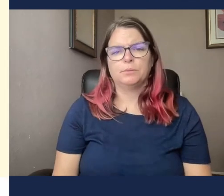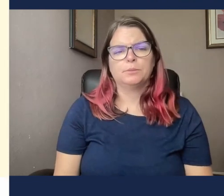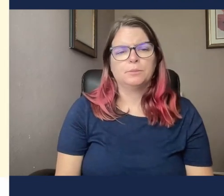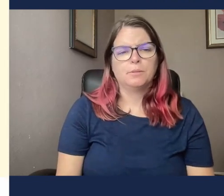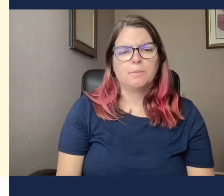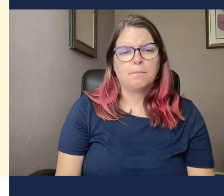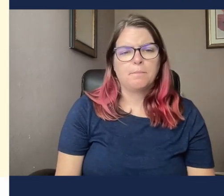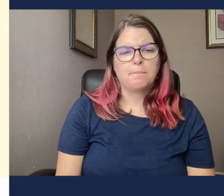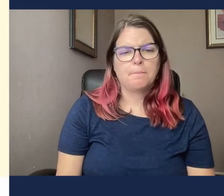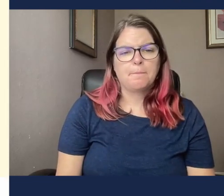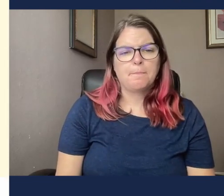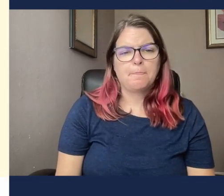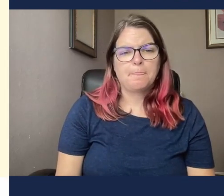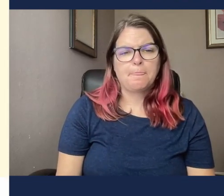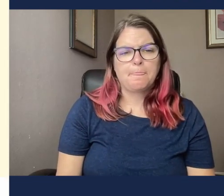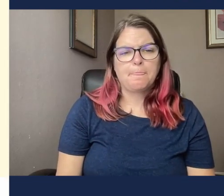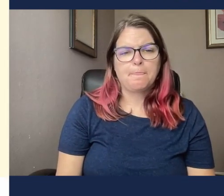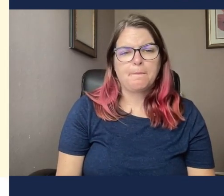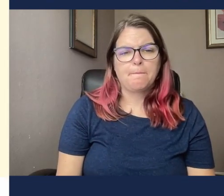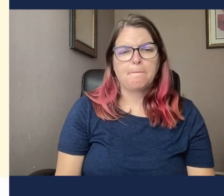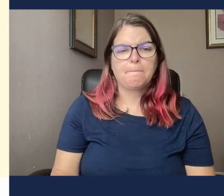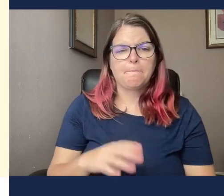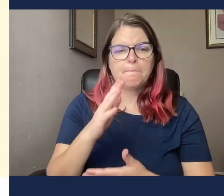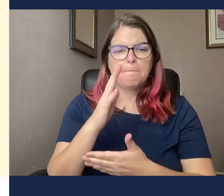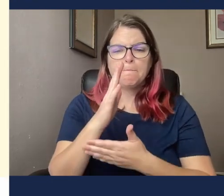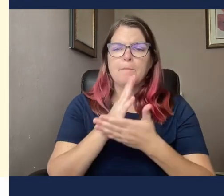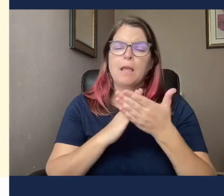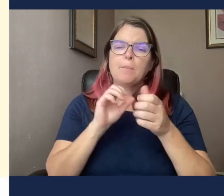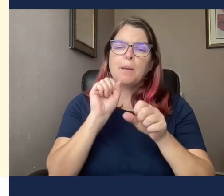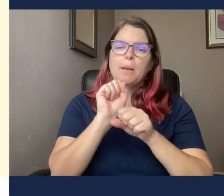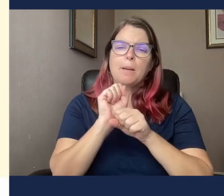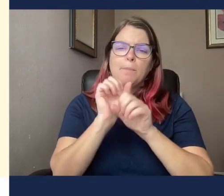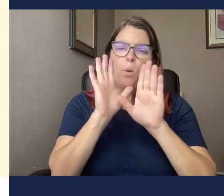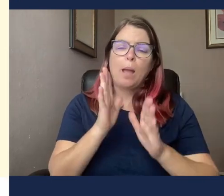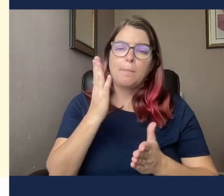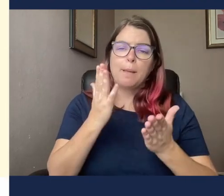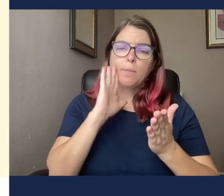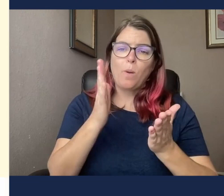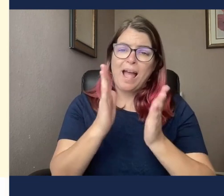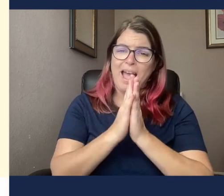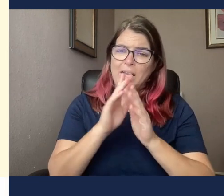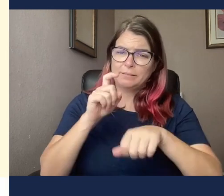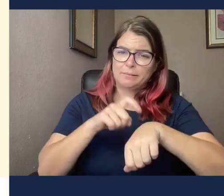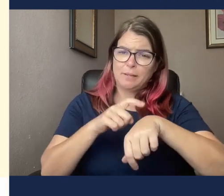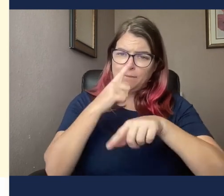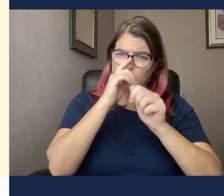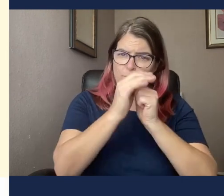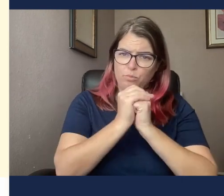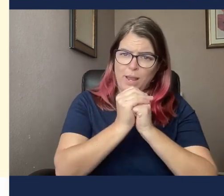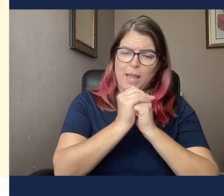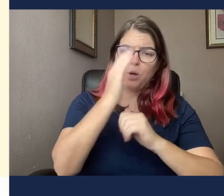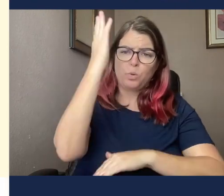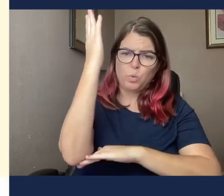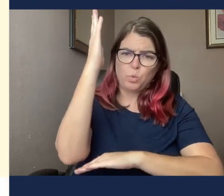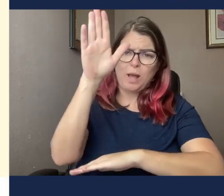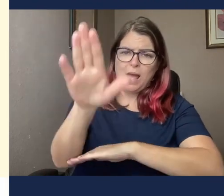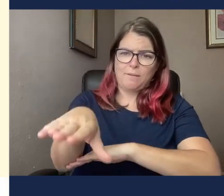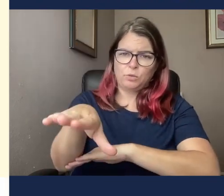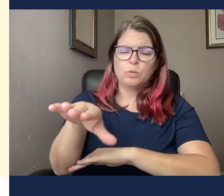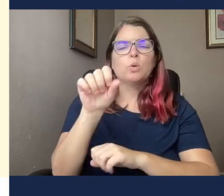having the conversation all together. They're bottling it in. And then angry and upset by what they consider to be a